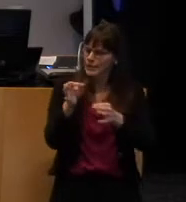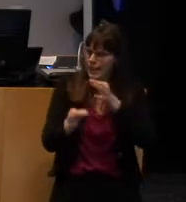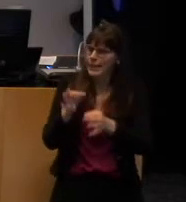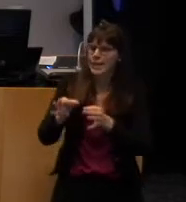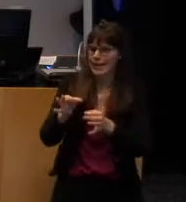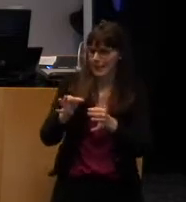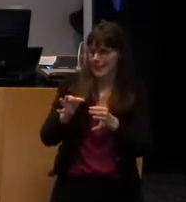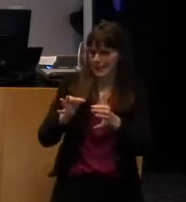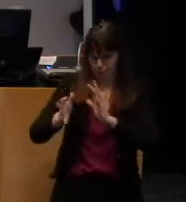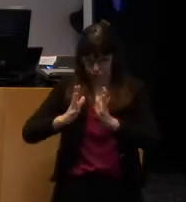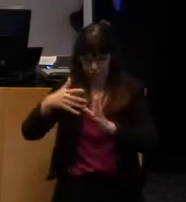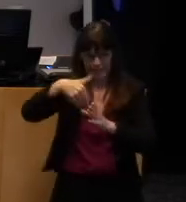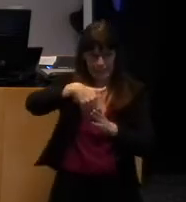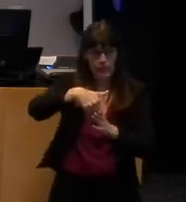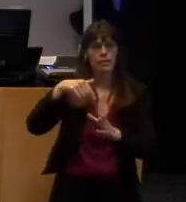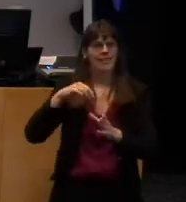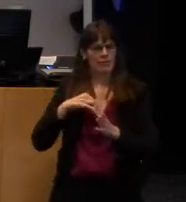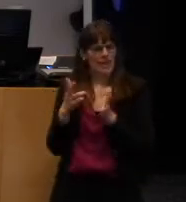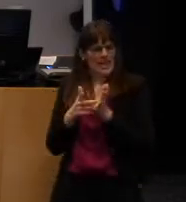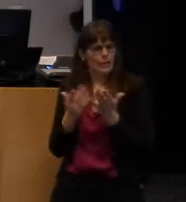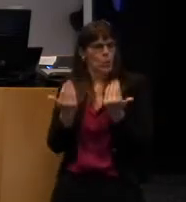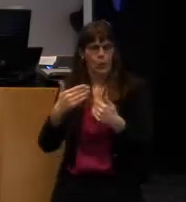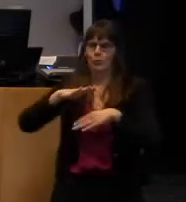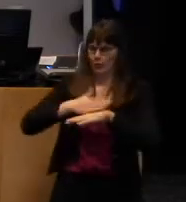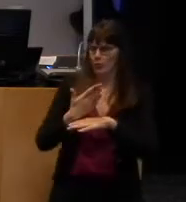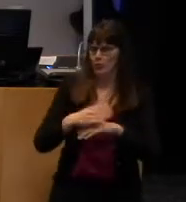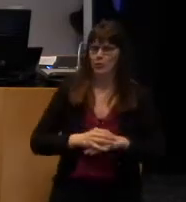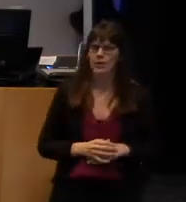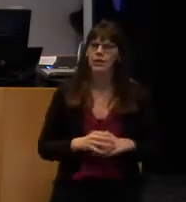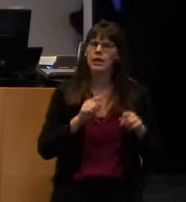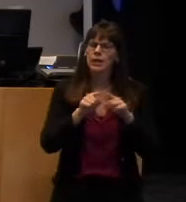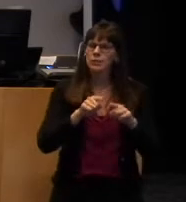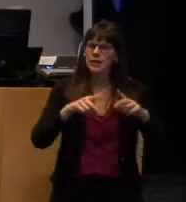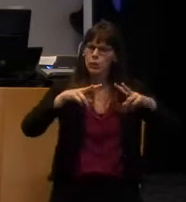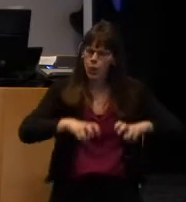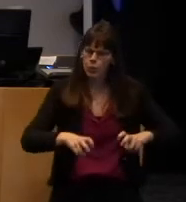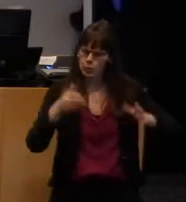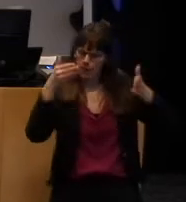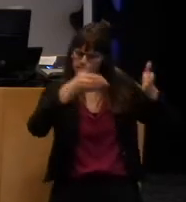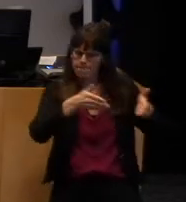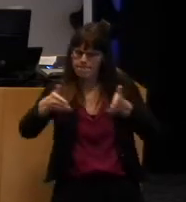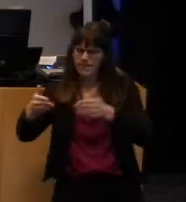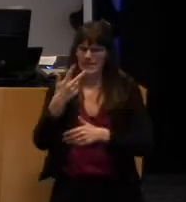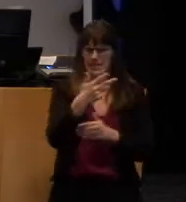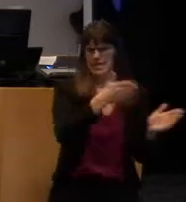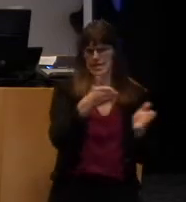and that this behaviour is motivated. The research homes in onto three basic questions.